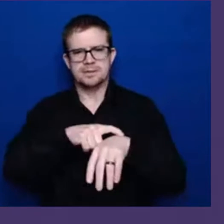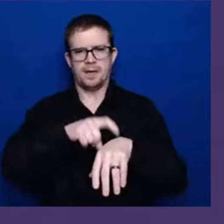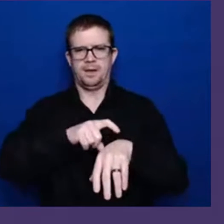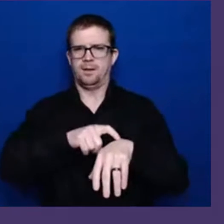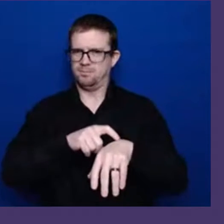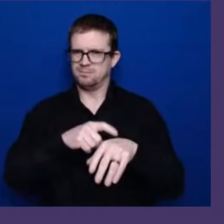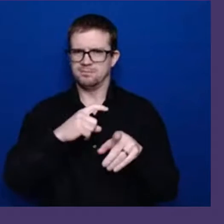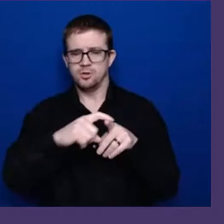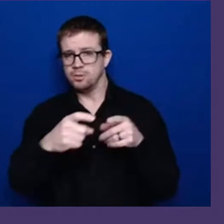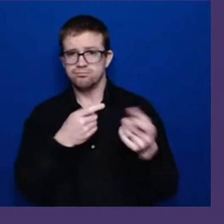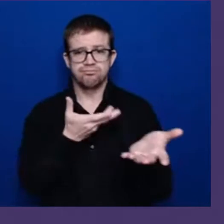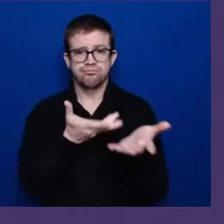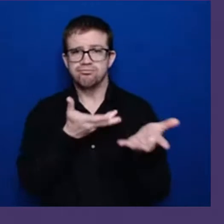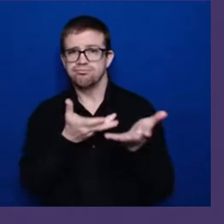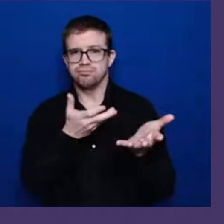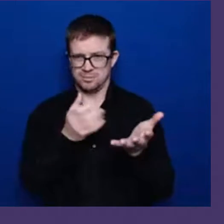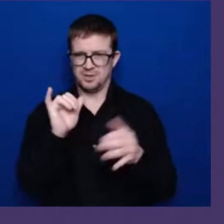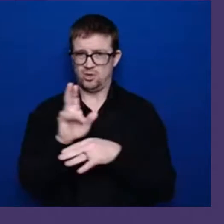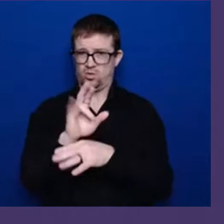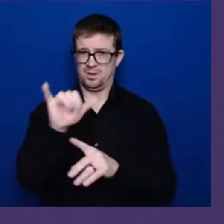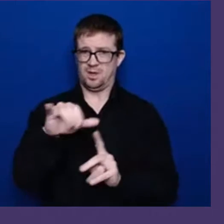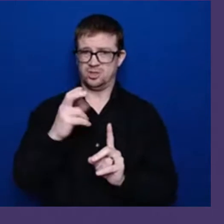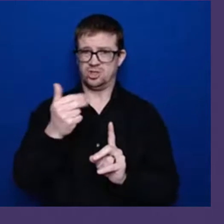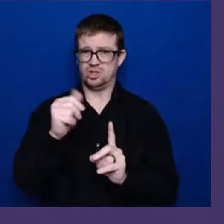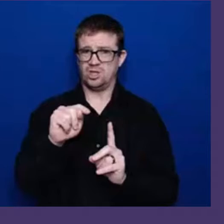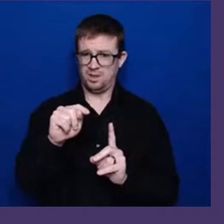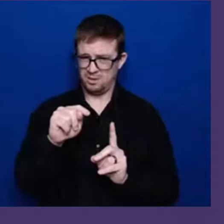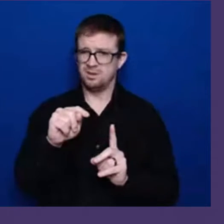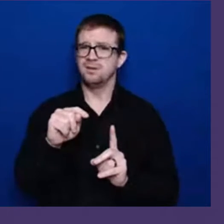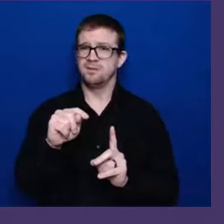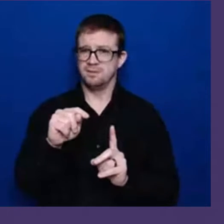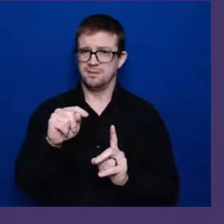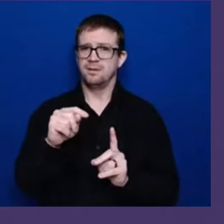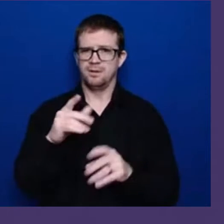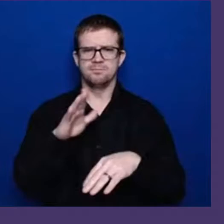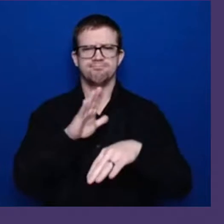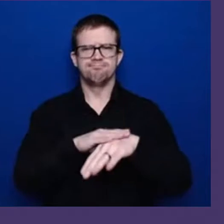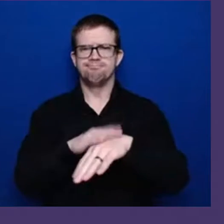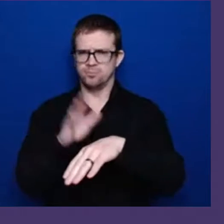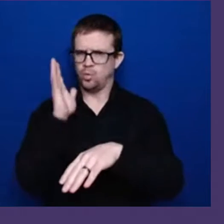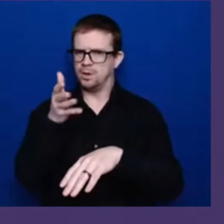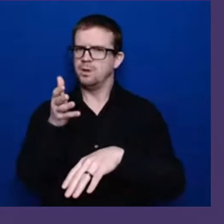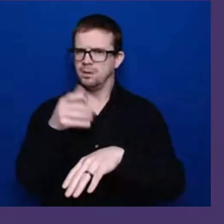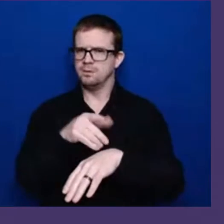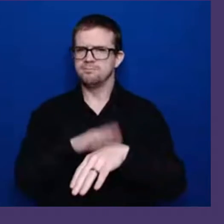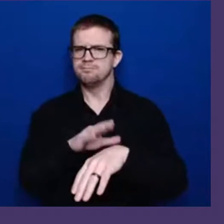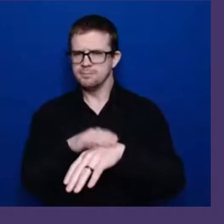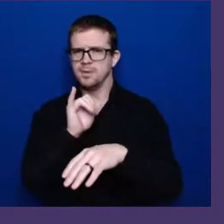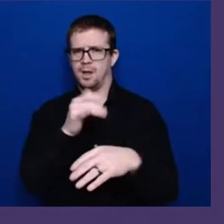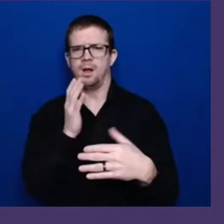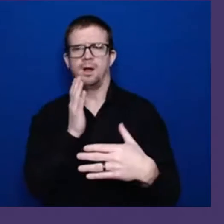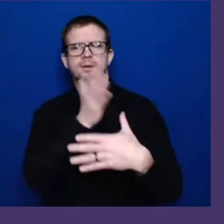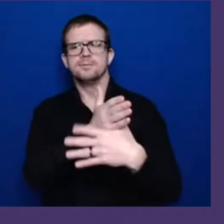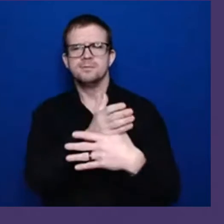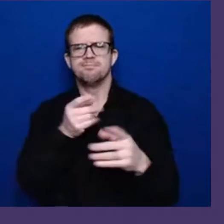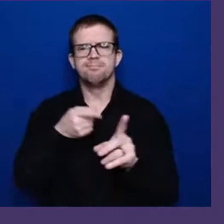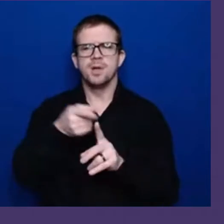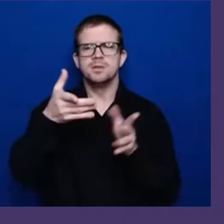it alerts an IWill therapist who intervenes with specialized care. Our clients are overwhelmingly positive, saying